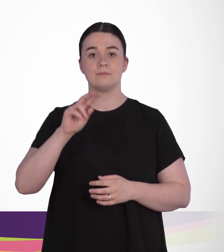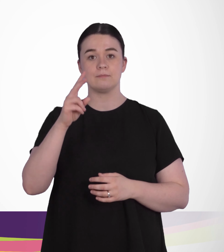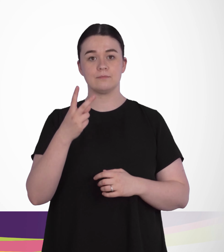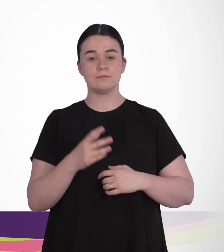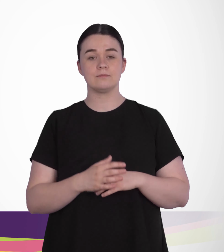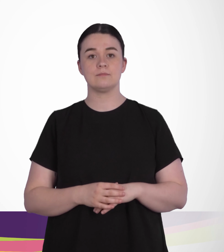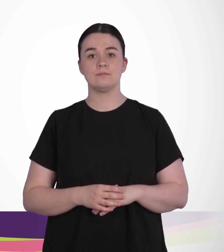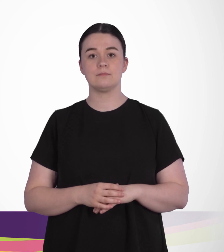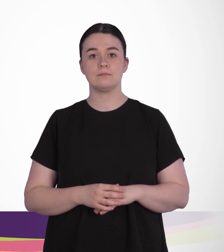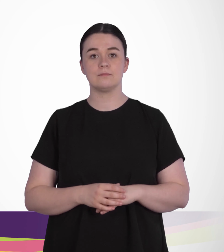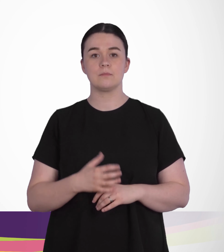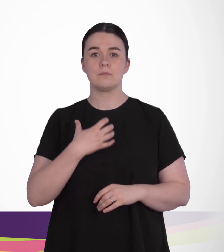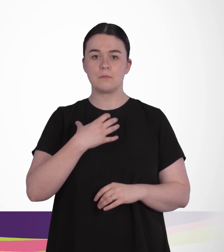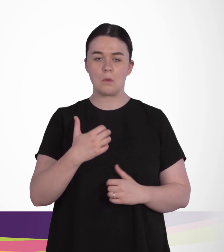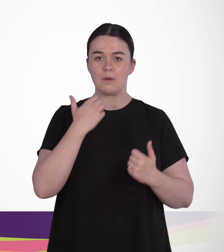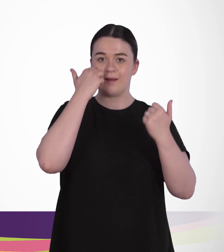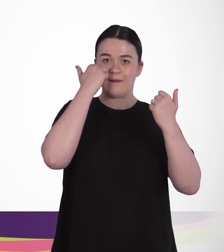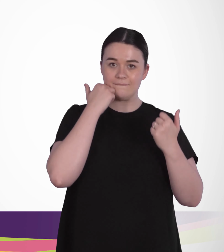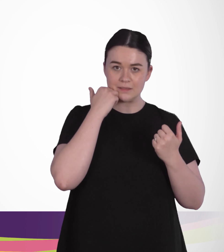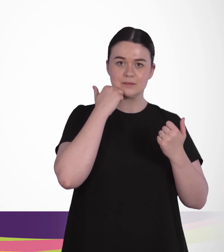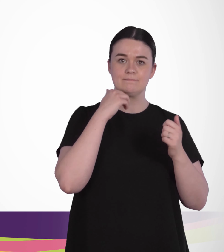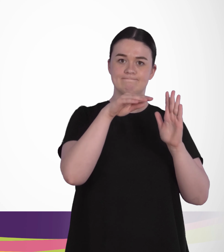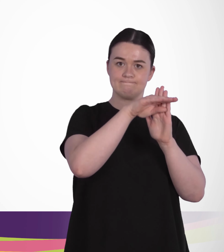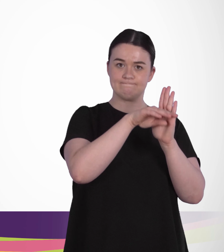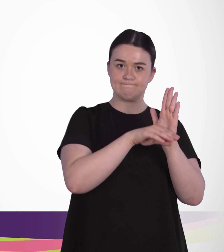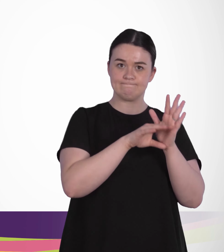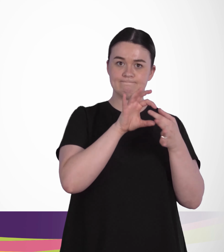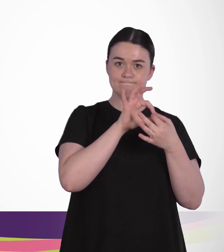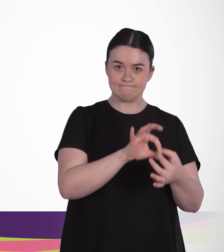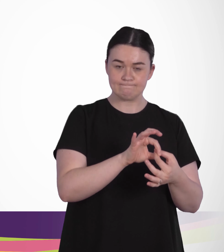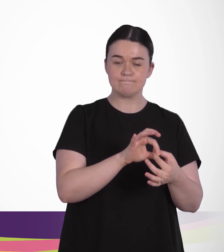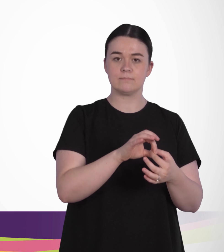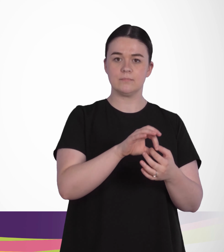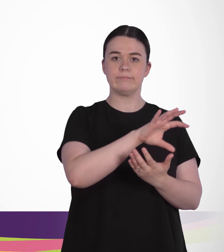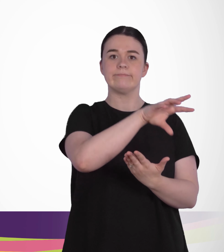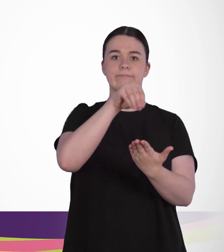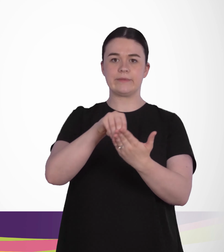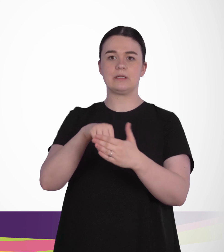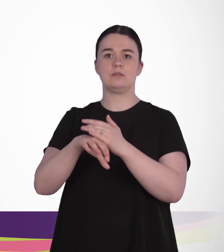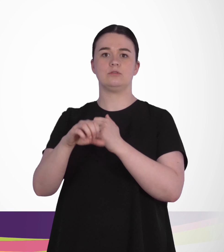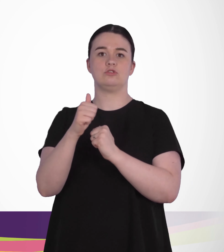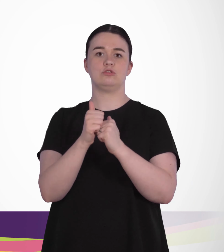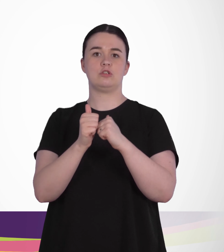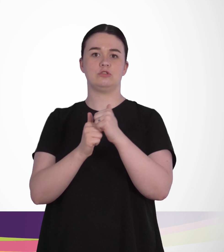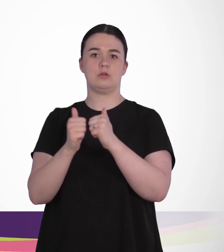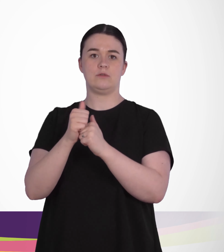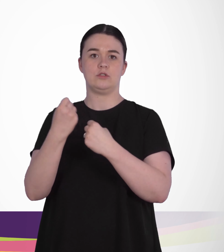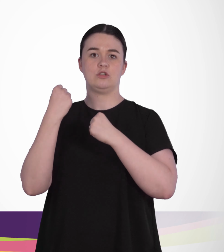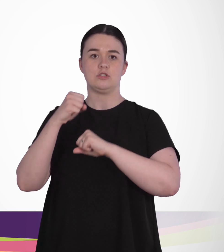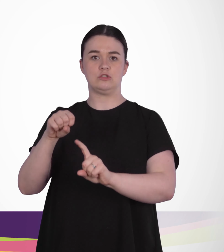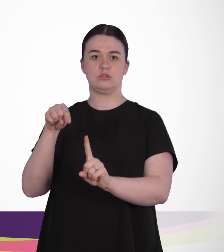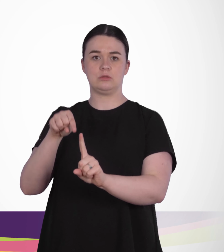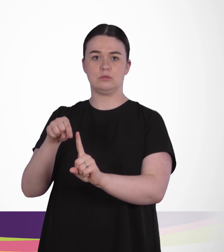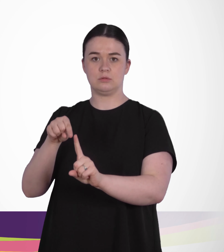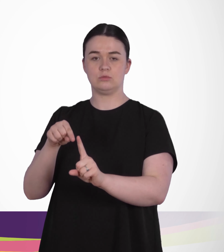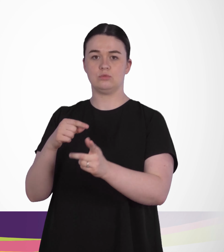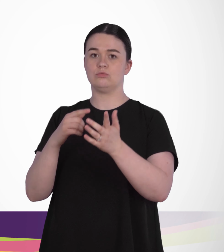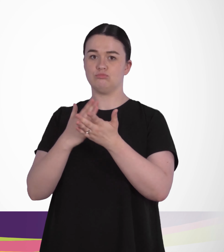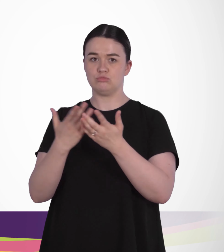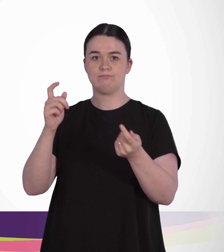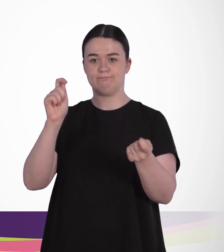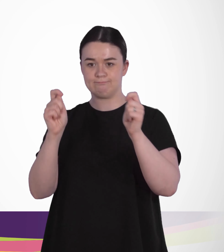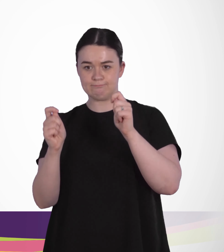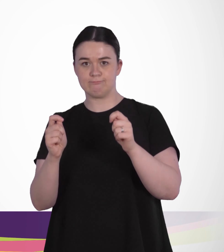• Positioning evidence-based principles at the forefront of the structure of the Strategy to